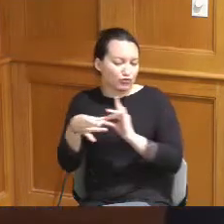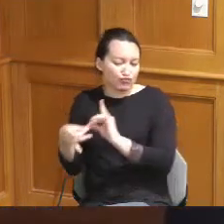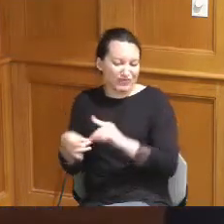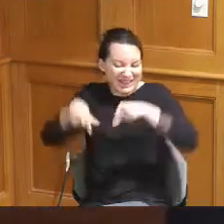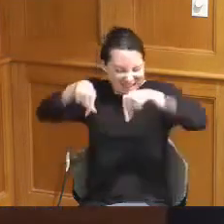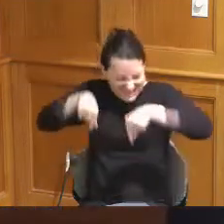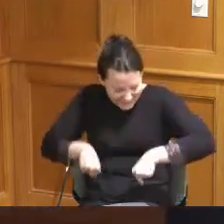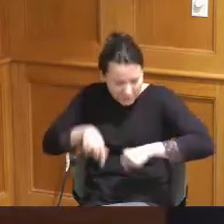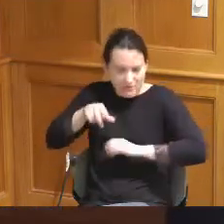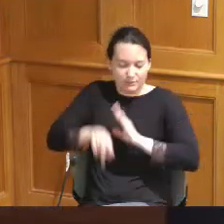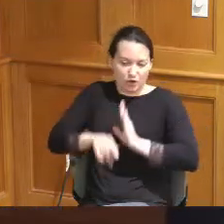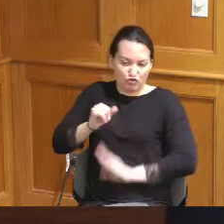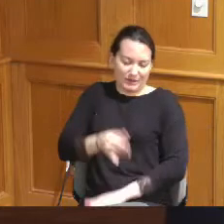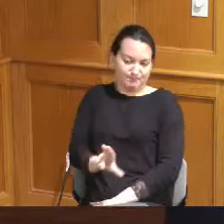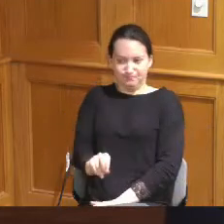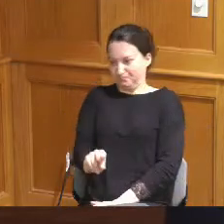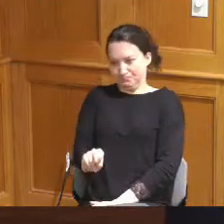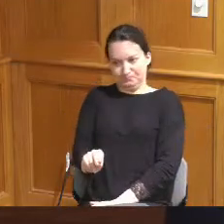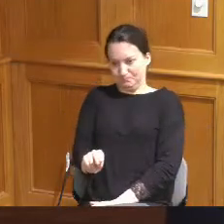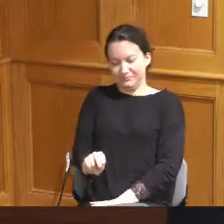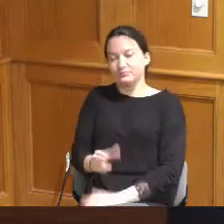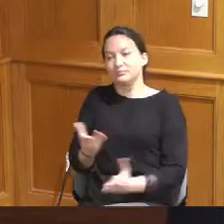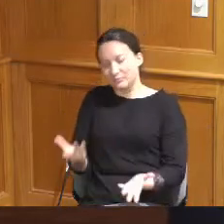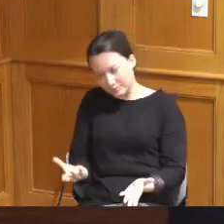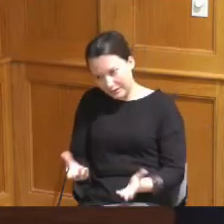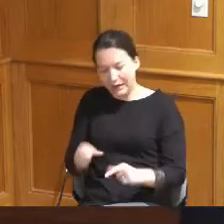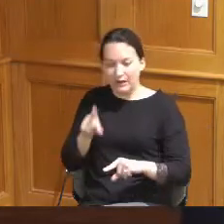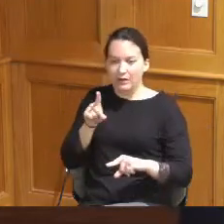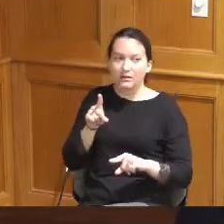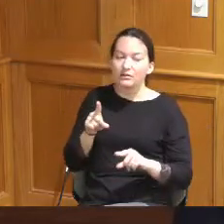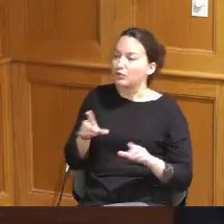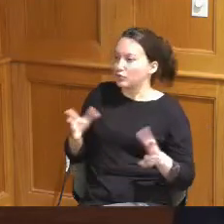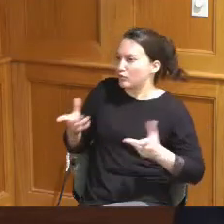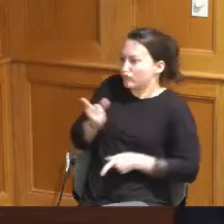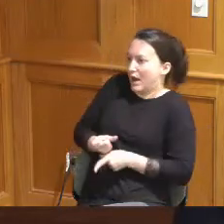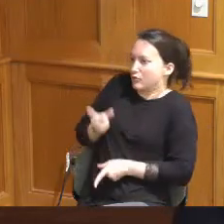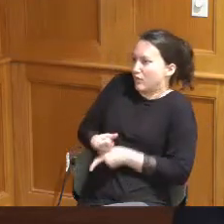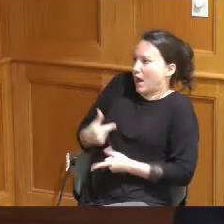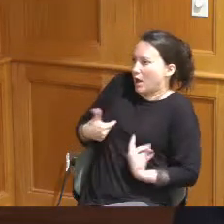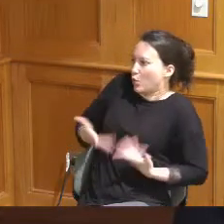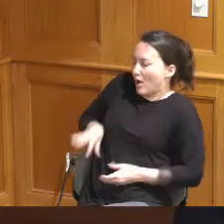prod to these projects but again I can't say yeah I just don't want to say I voted for this so now